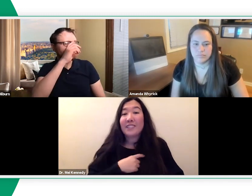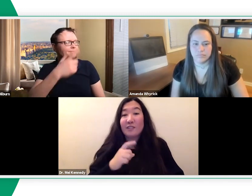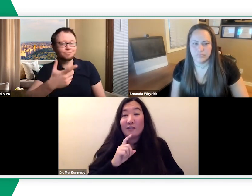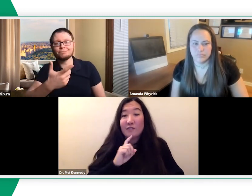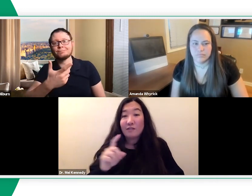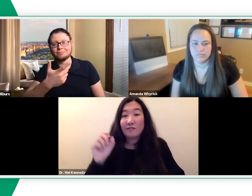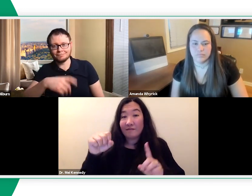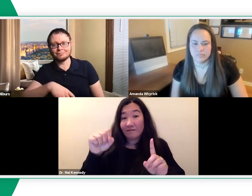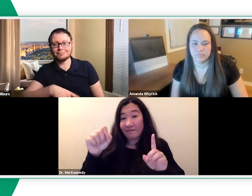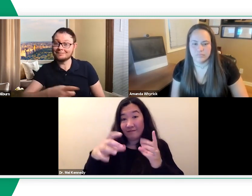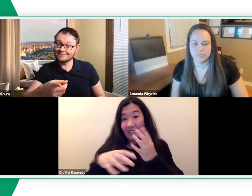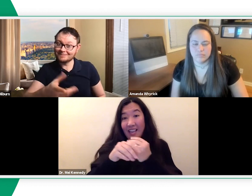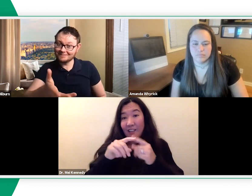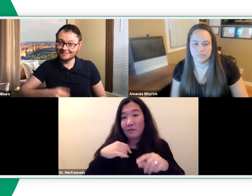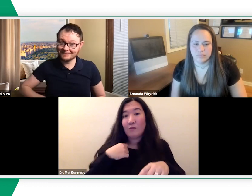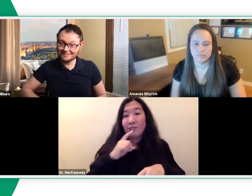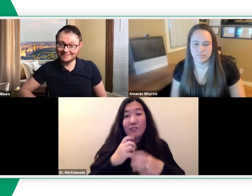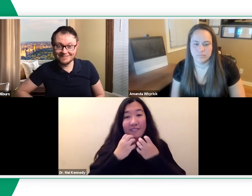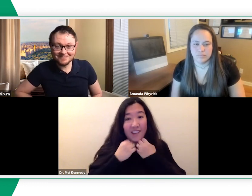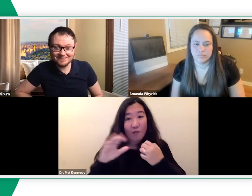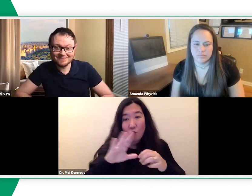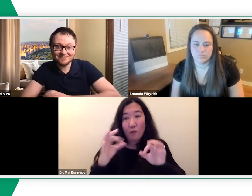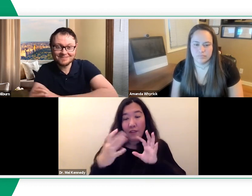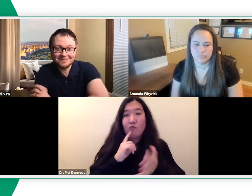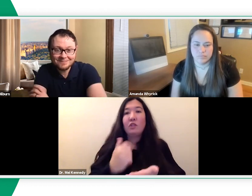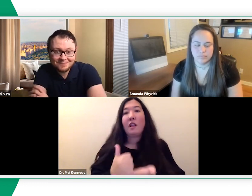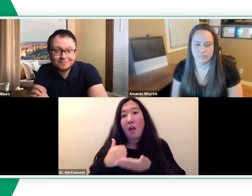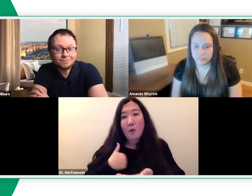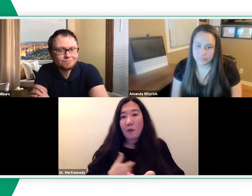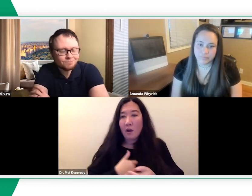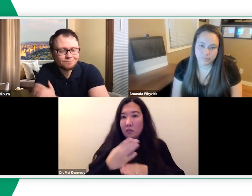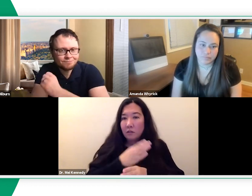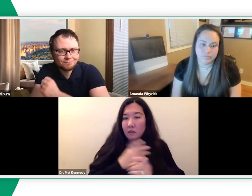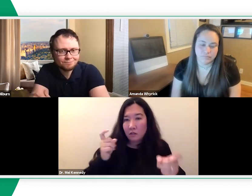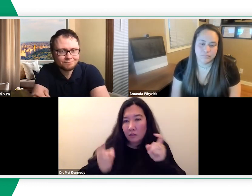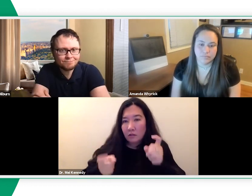Yes, yes. And just to add to that, we really value your feedback it